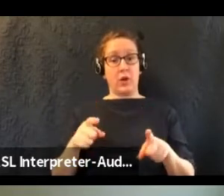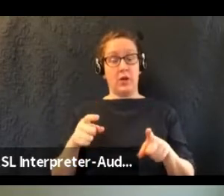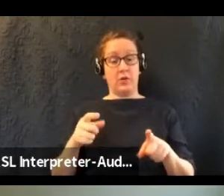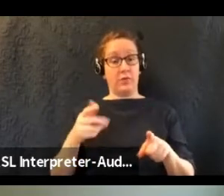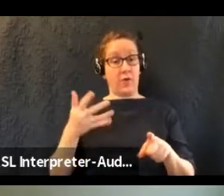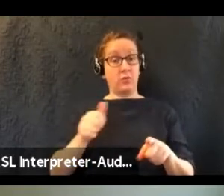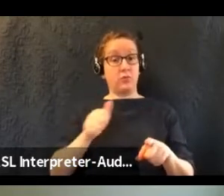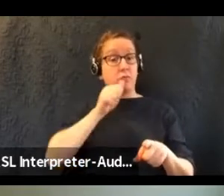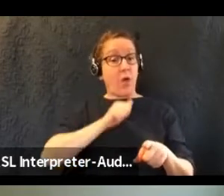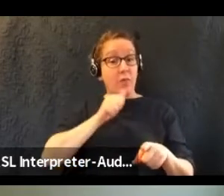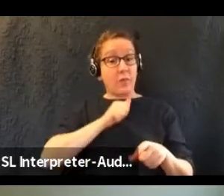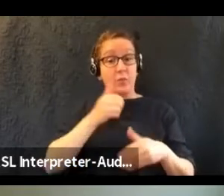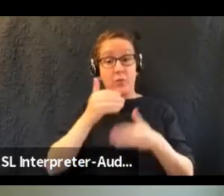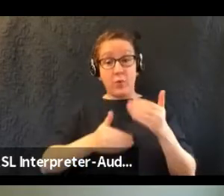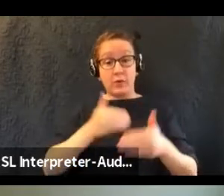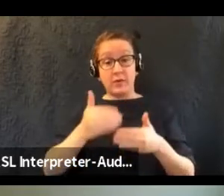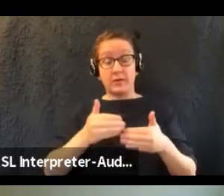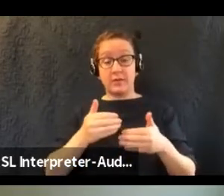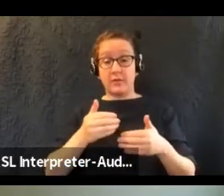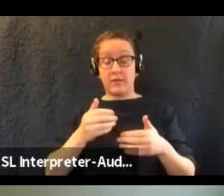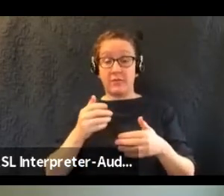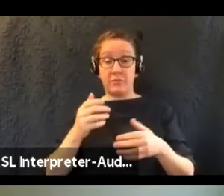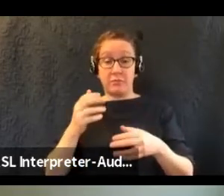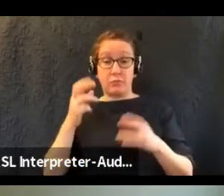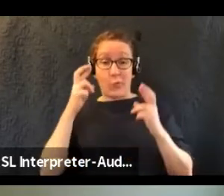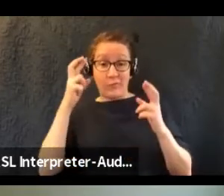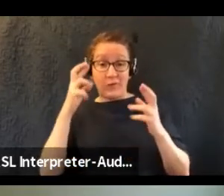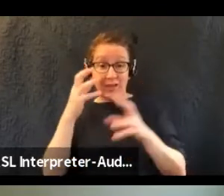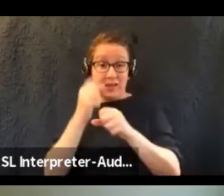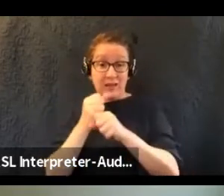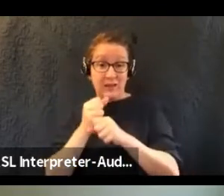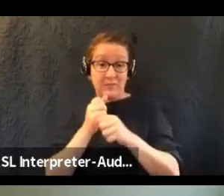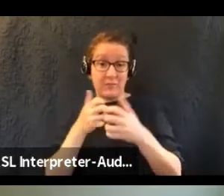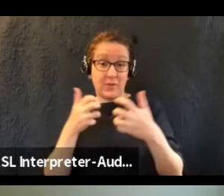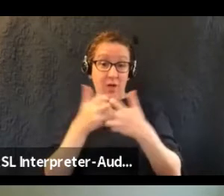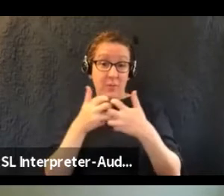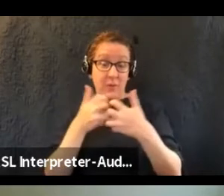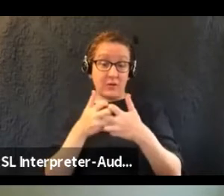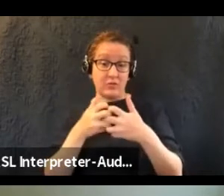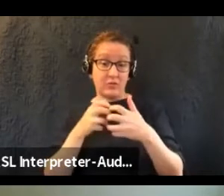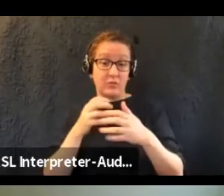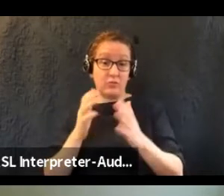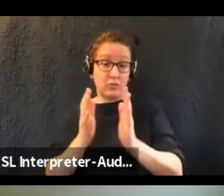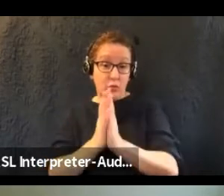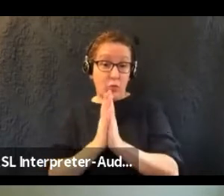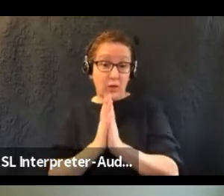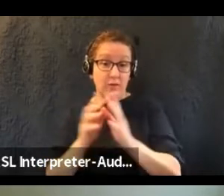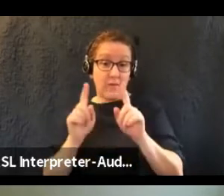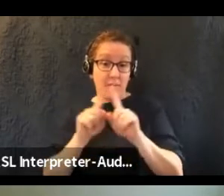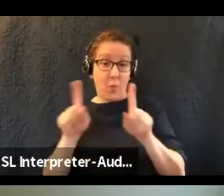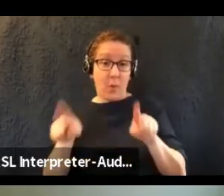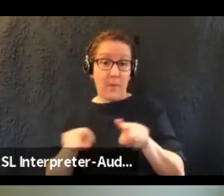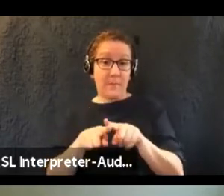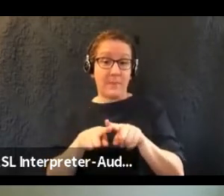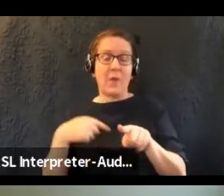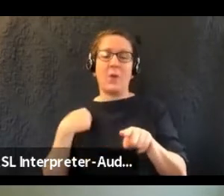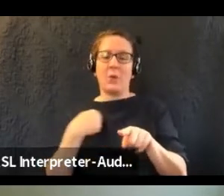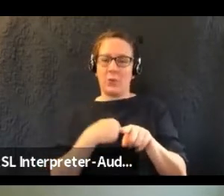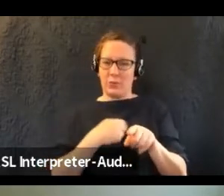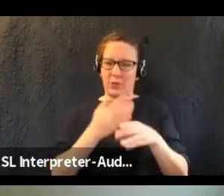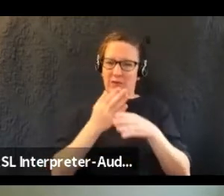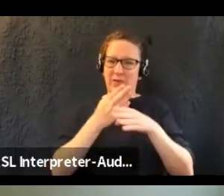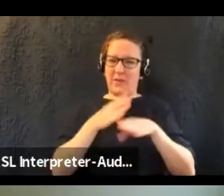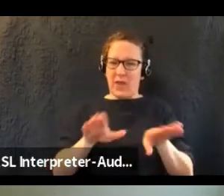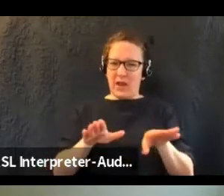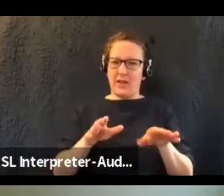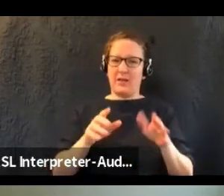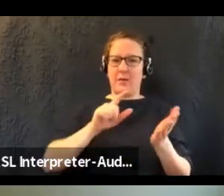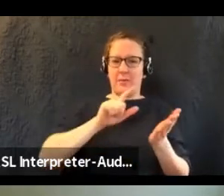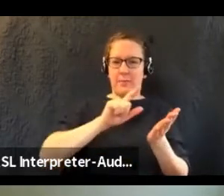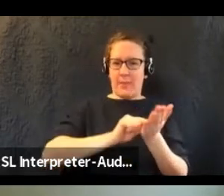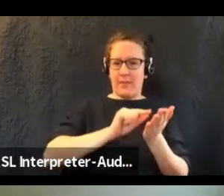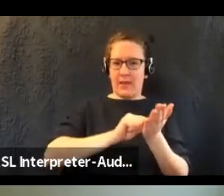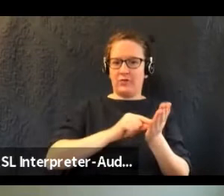of hopefully getting an accommodation request form, we have divided our publication into